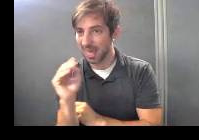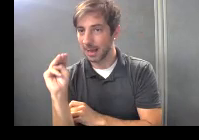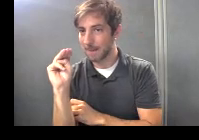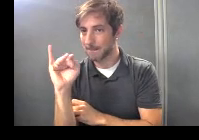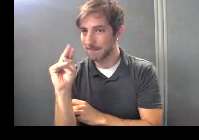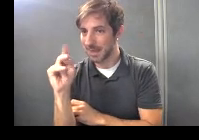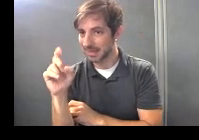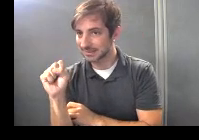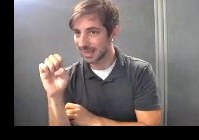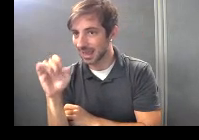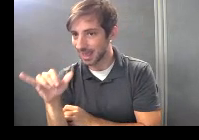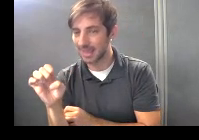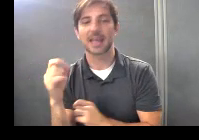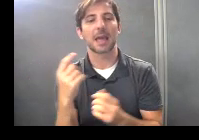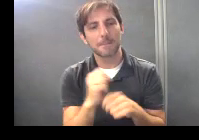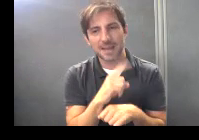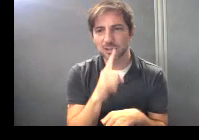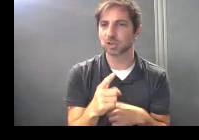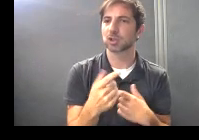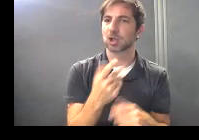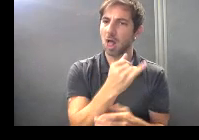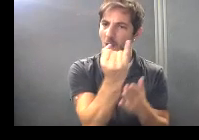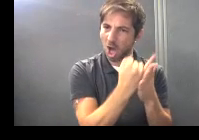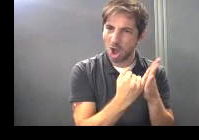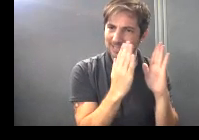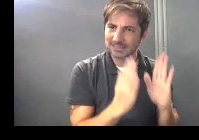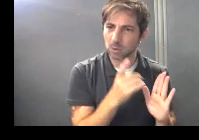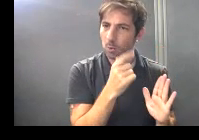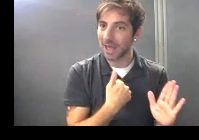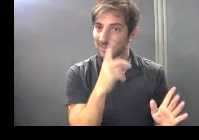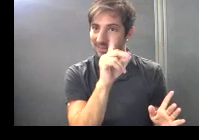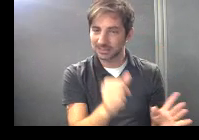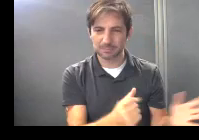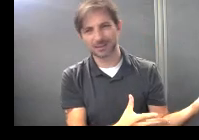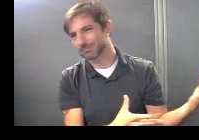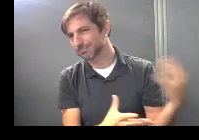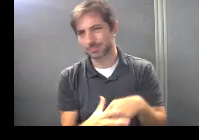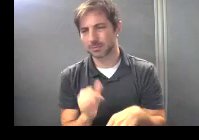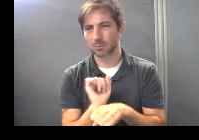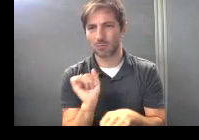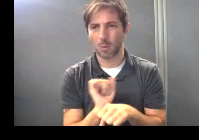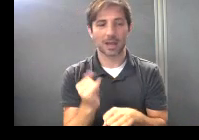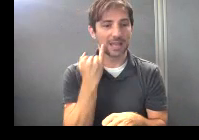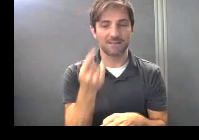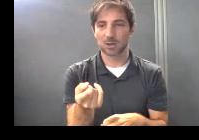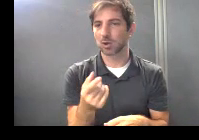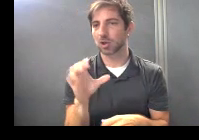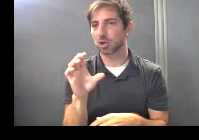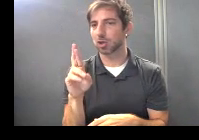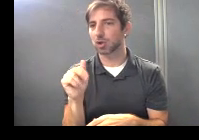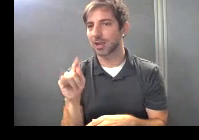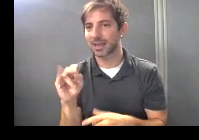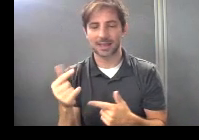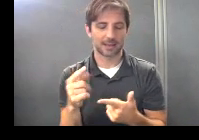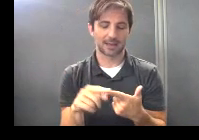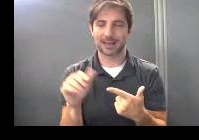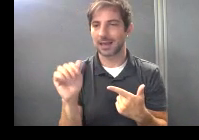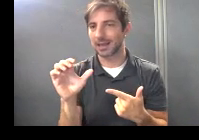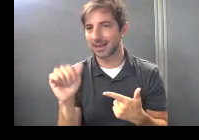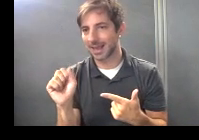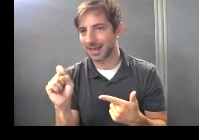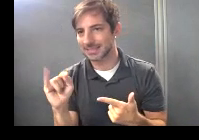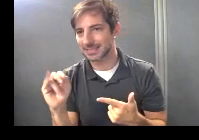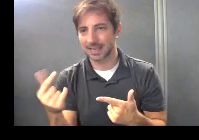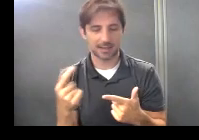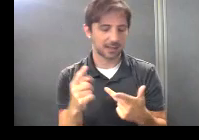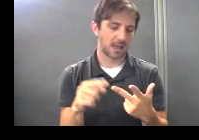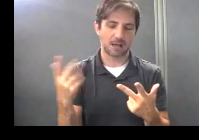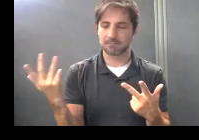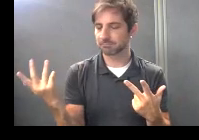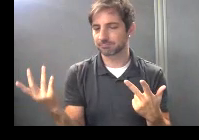AND EMPLOYEE ARTISTS WITH DISABILITIES WHETHER YOU ARE CURE RATING, CASTING, SHOWING THE